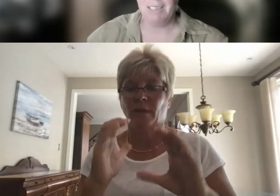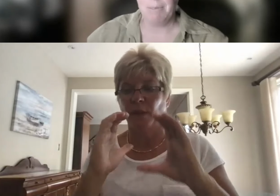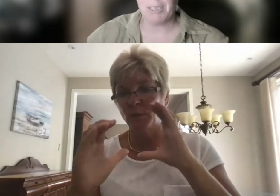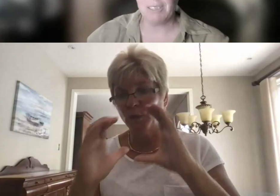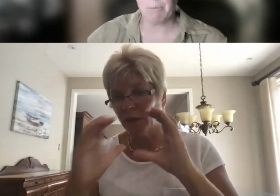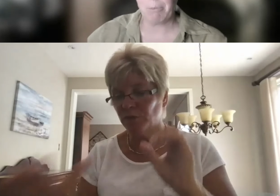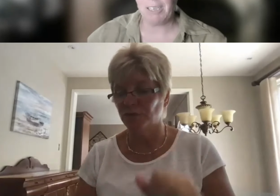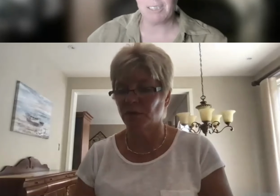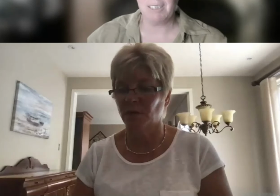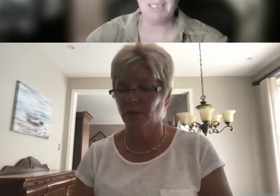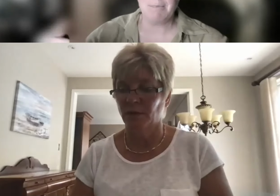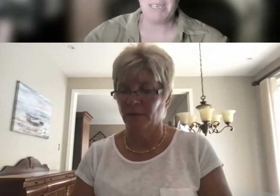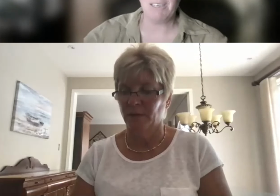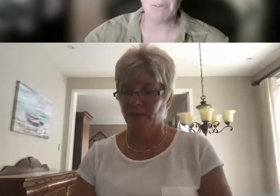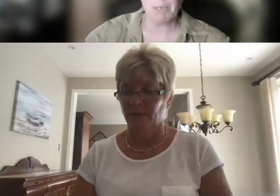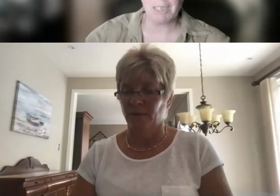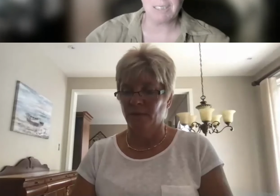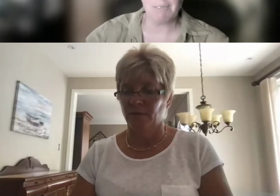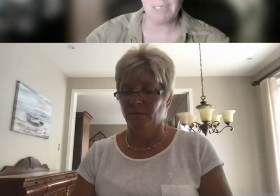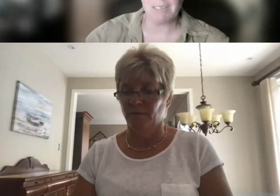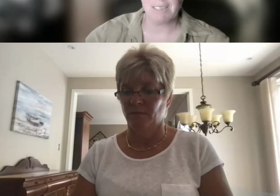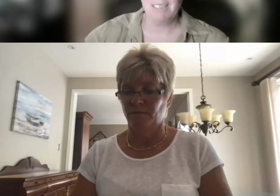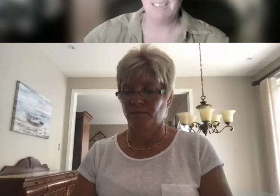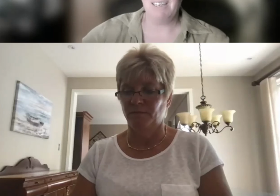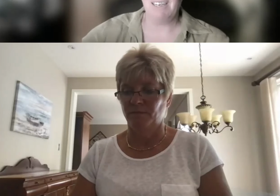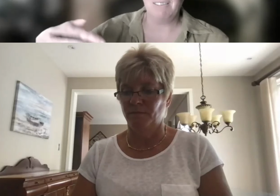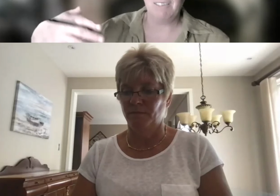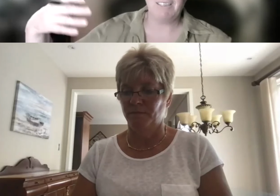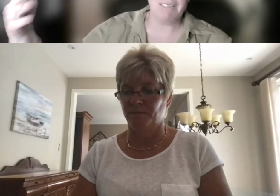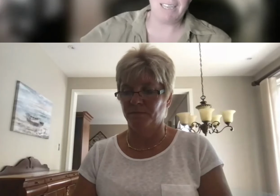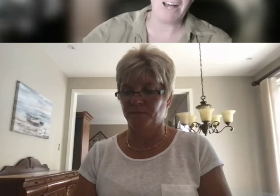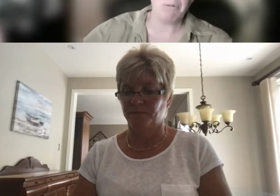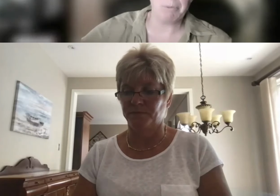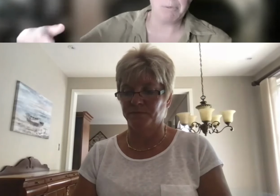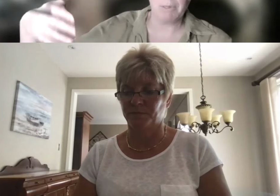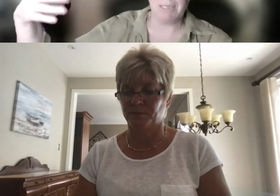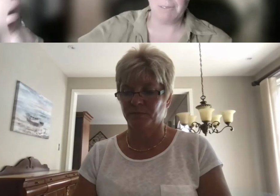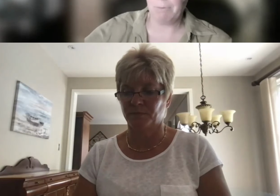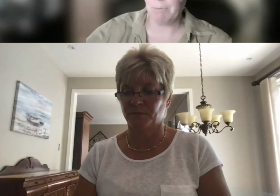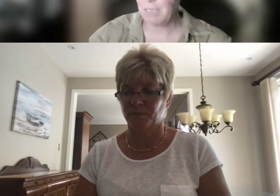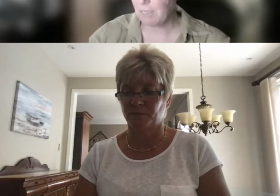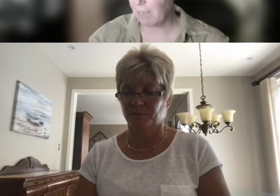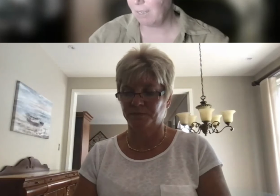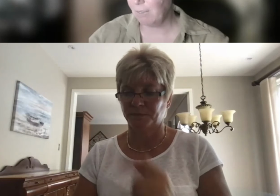participation in many of the work activities, the help or the redesign of